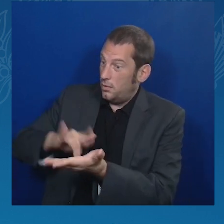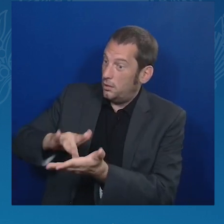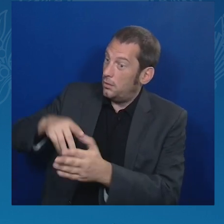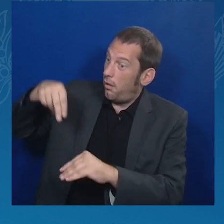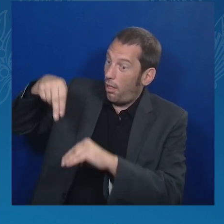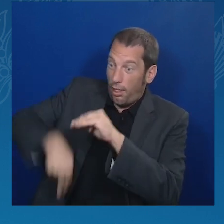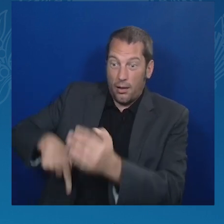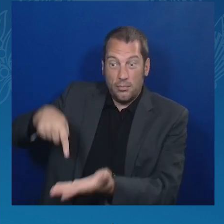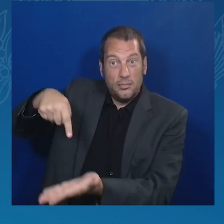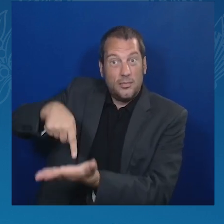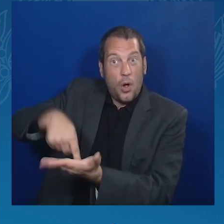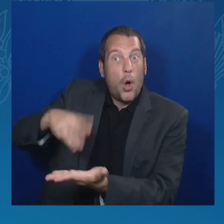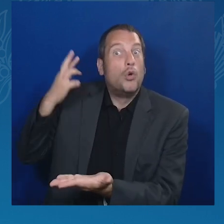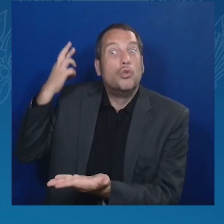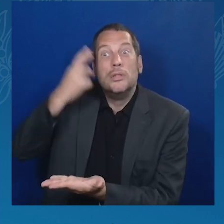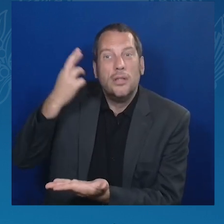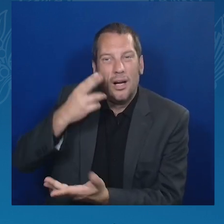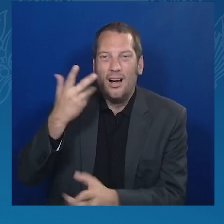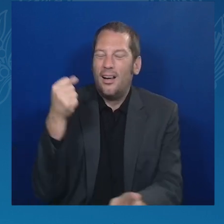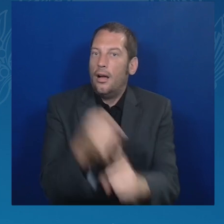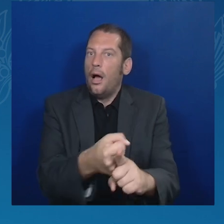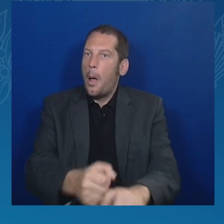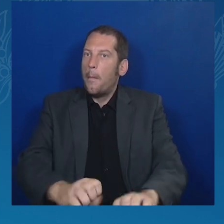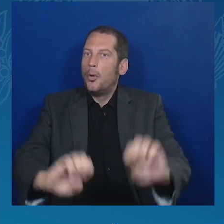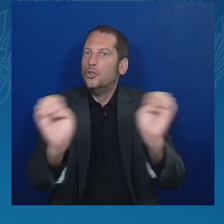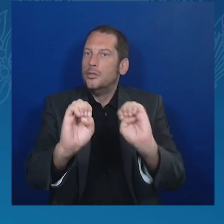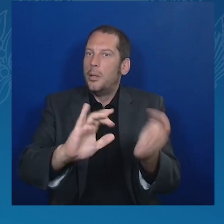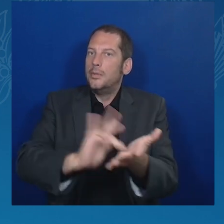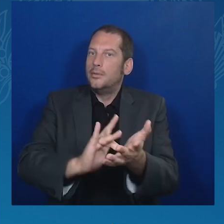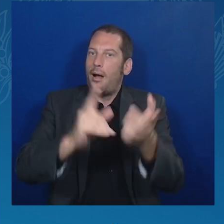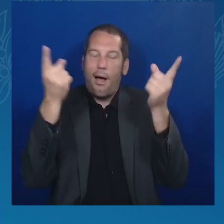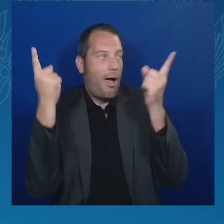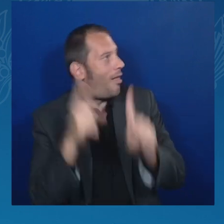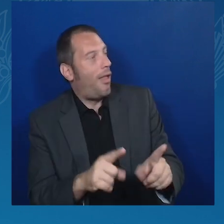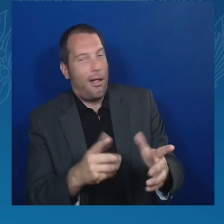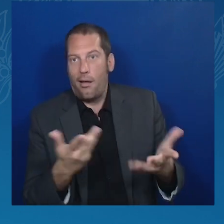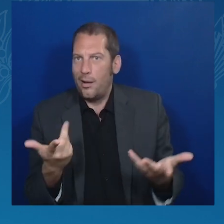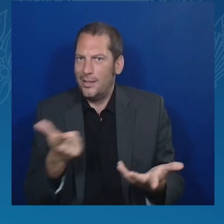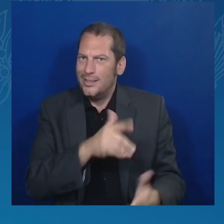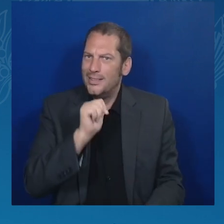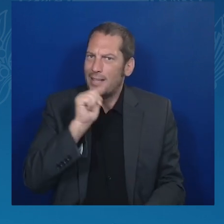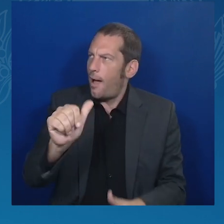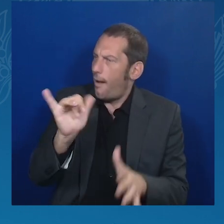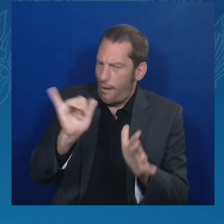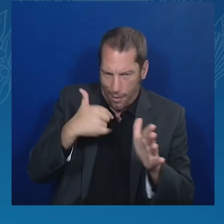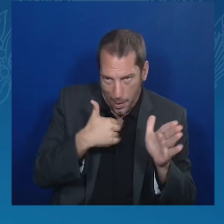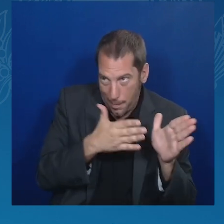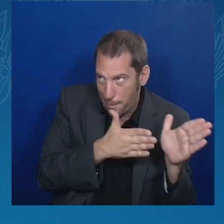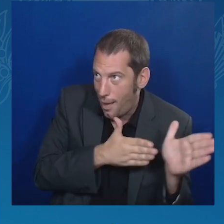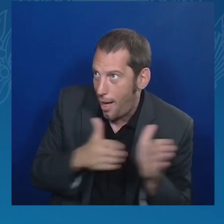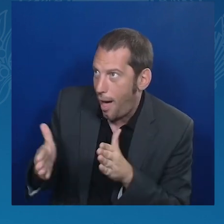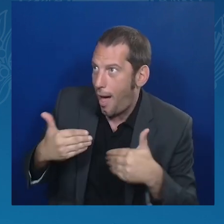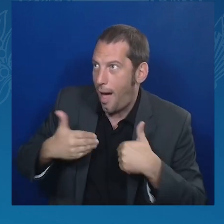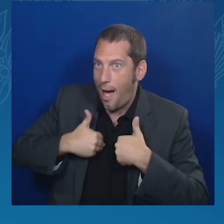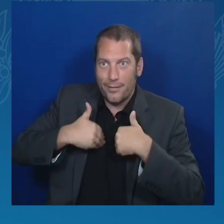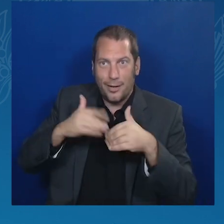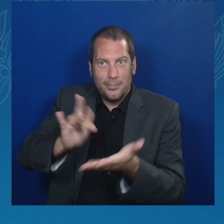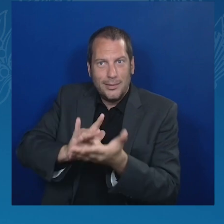They didn't save for it. And it happens, and then they're out tens to hundreds of thousands of dollars.